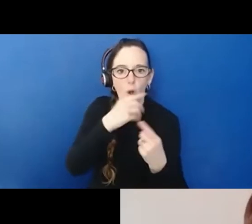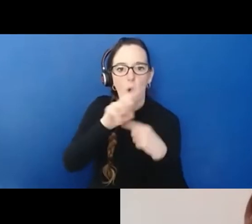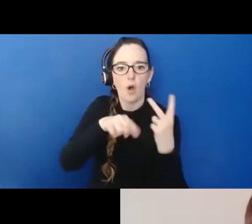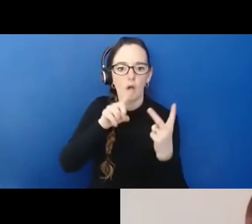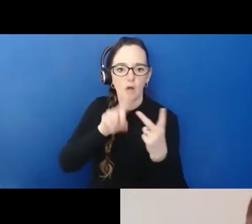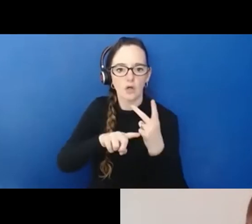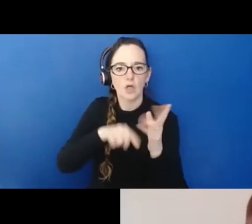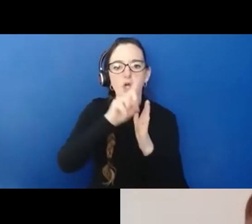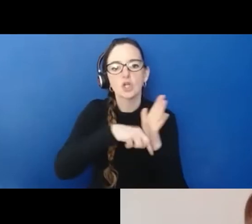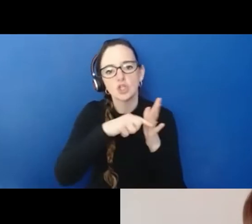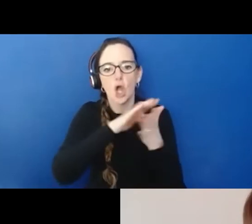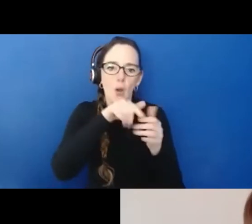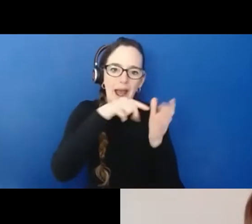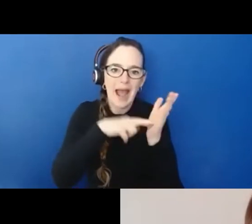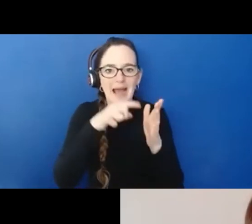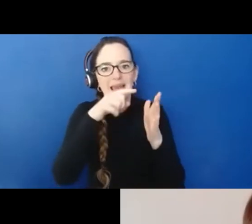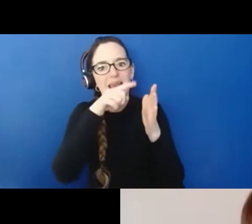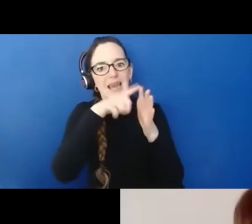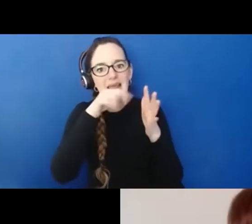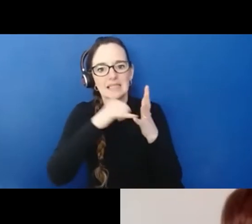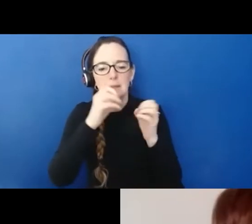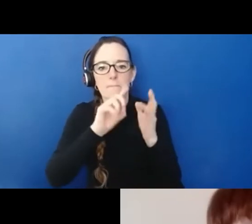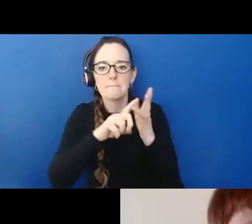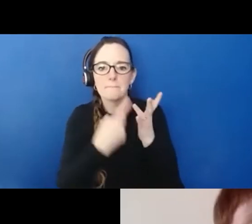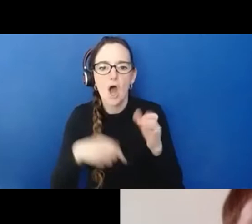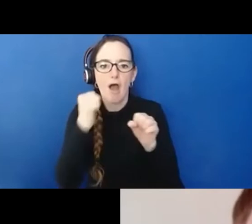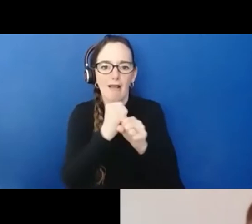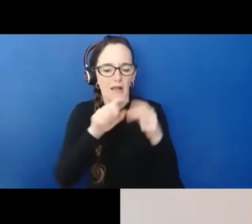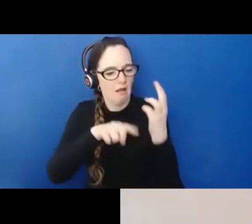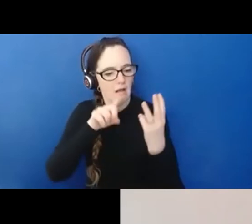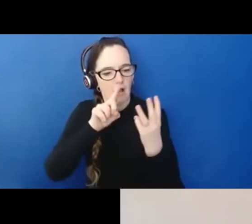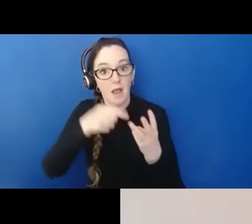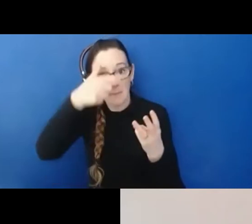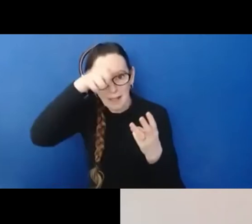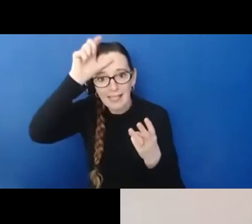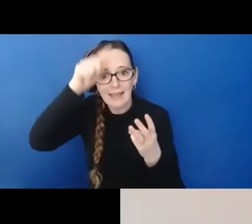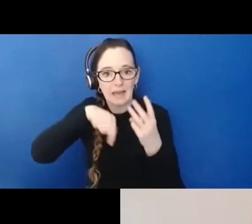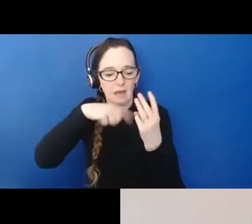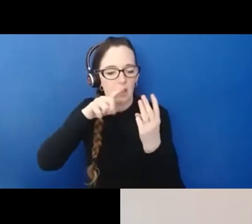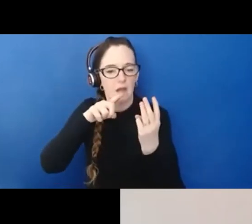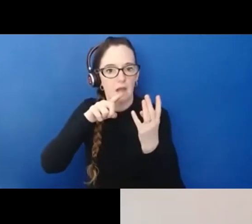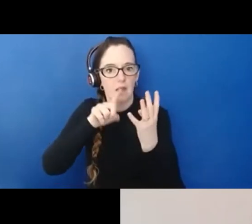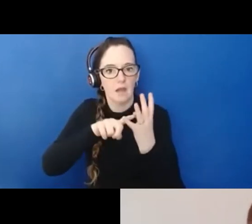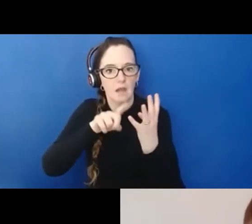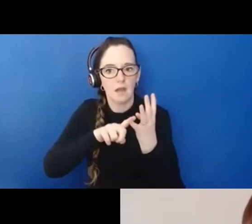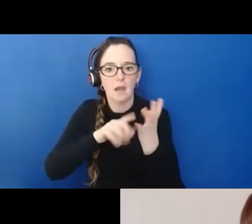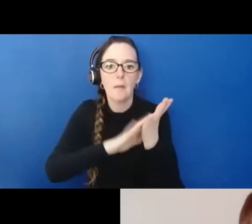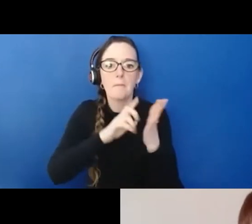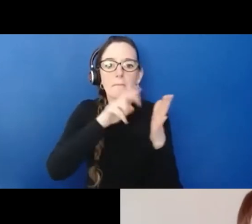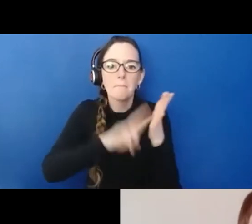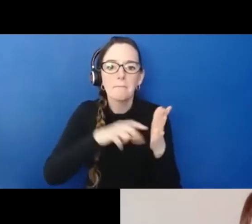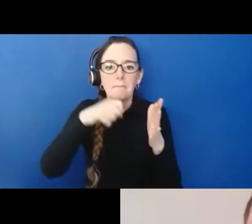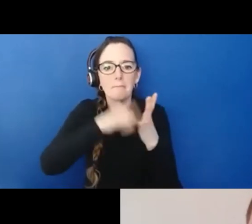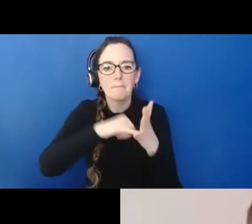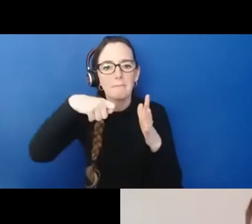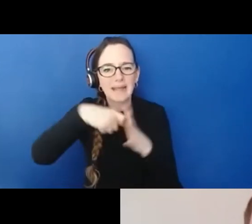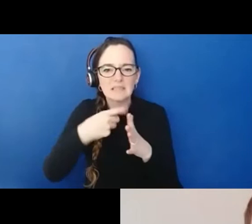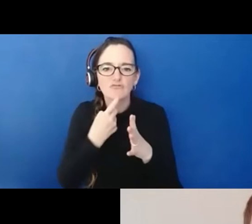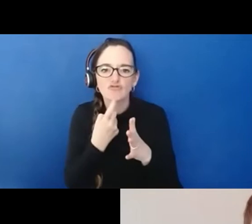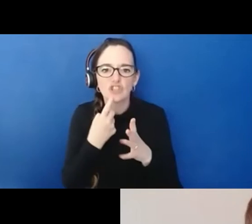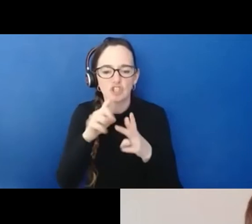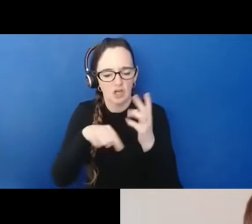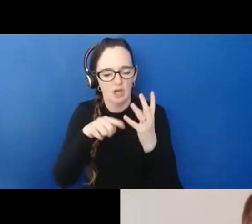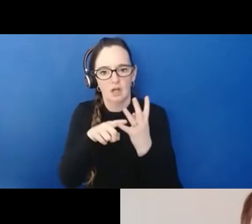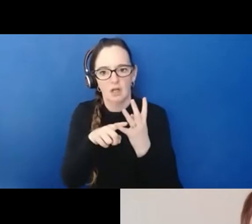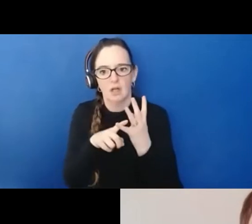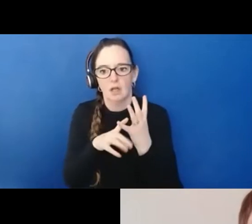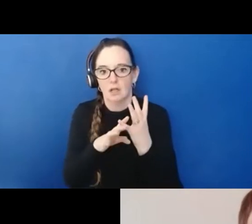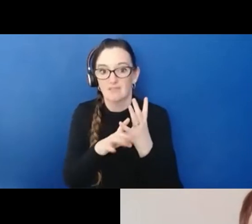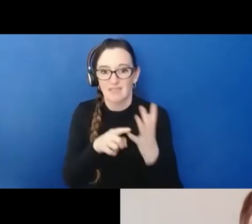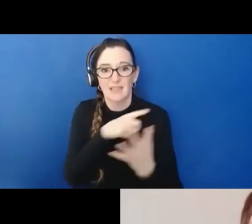one in Berlin and one in Minsk and these are also part of these communities.